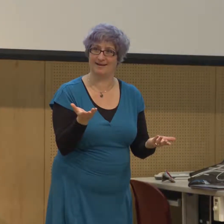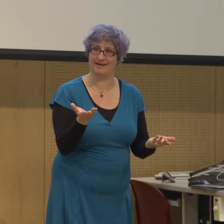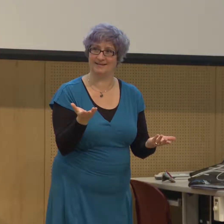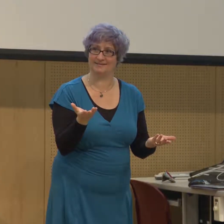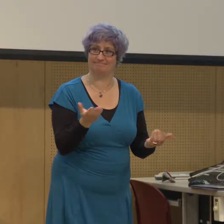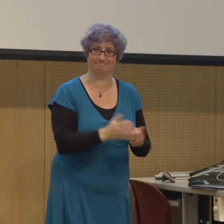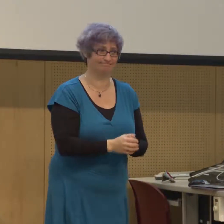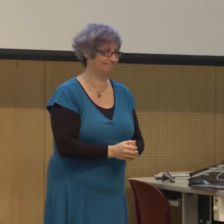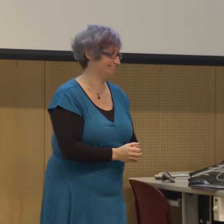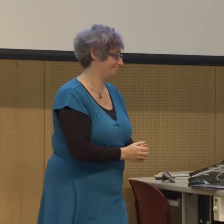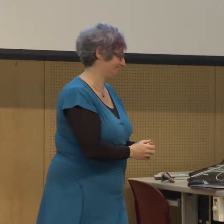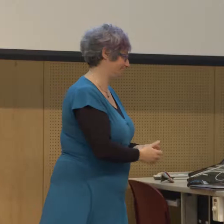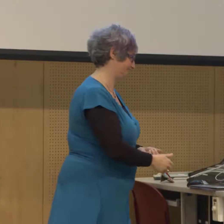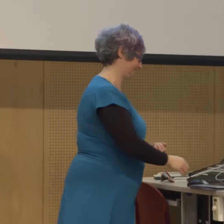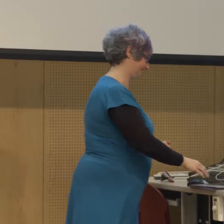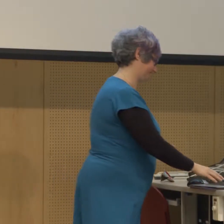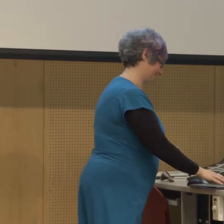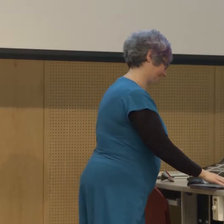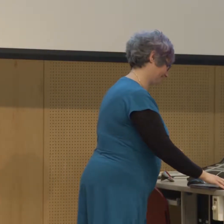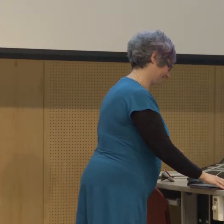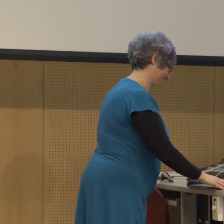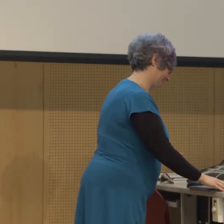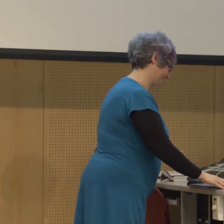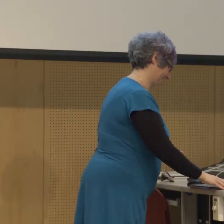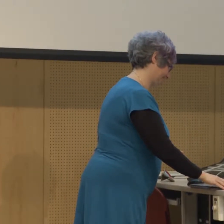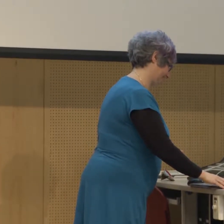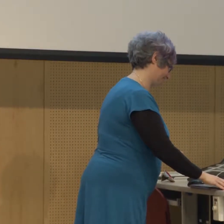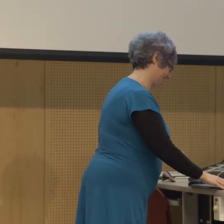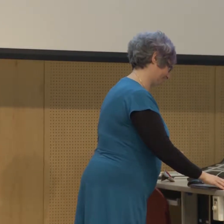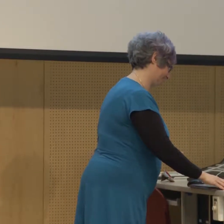You know, if we go to El Salse and there are no deaf individuals there anymore?